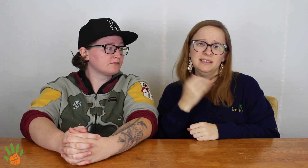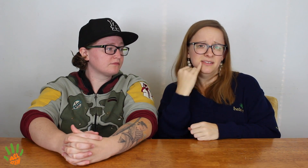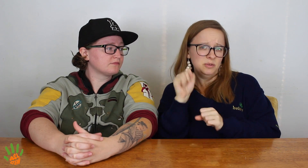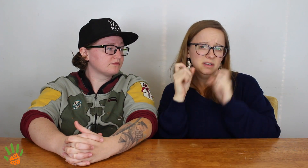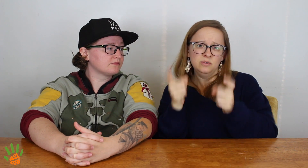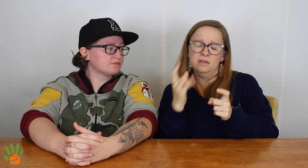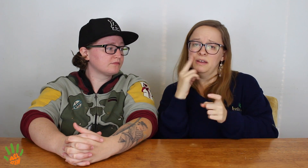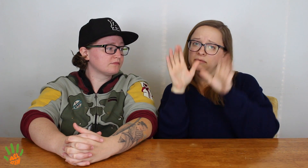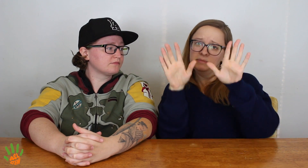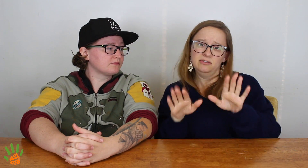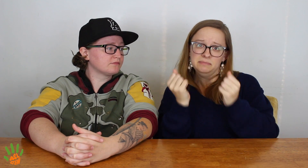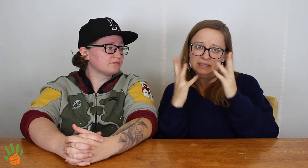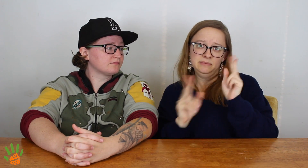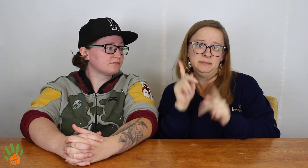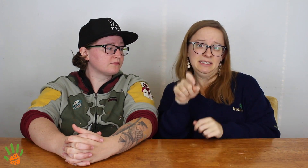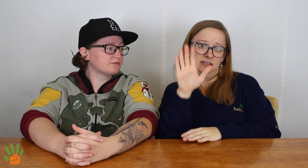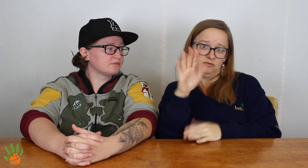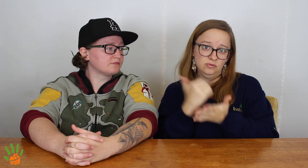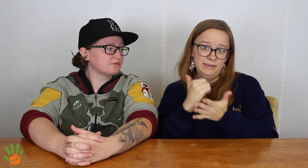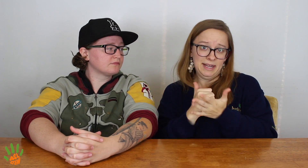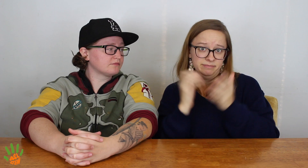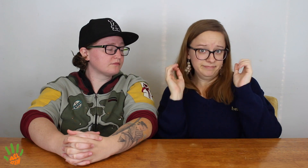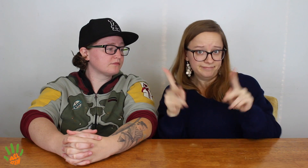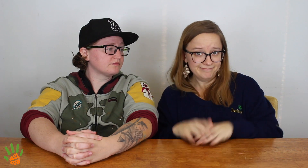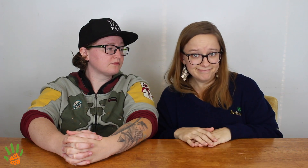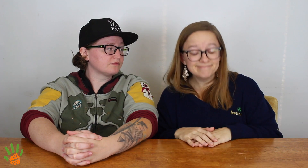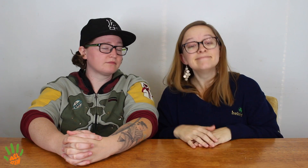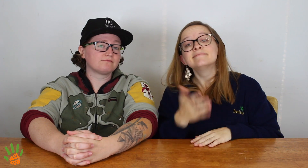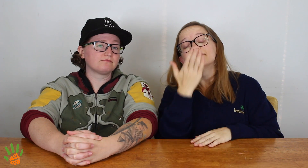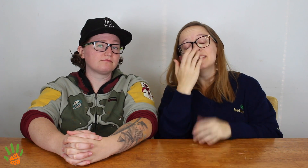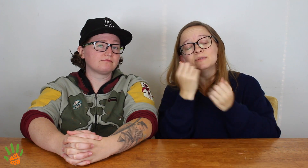So please if you can, donate. So many people need your assistance. Okay.